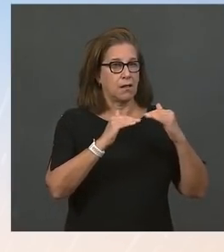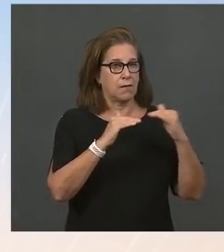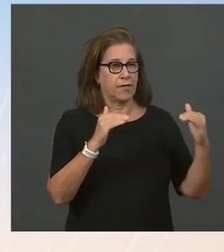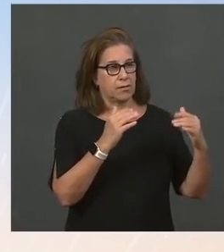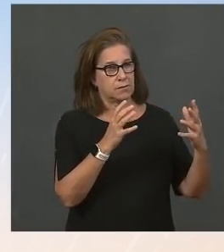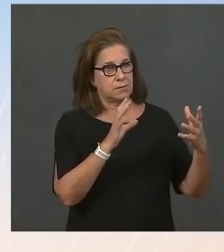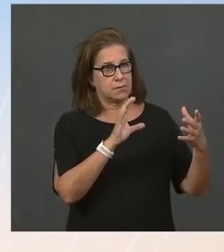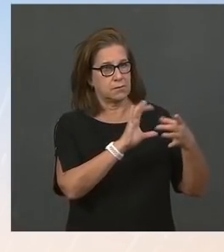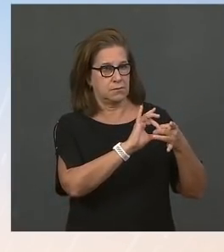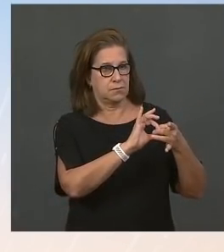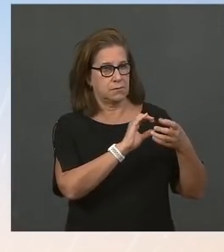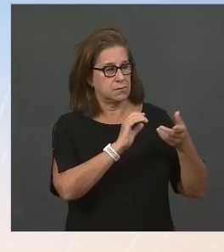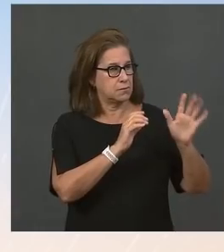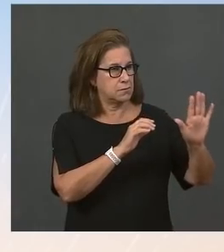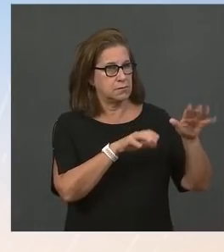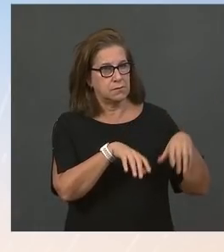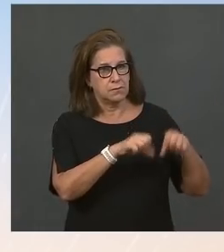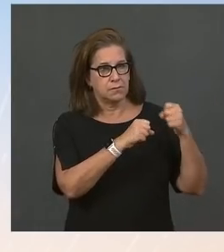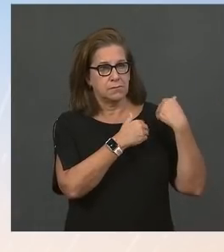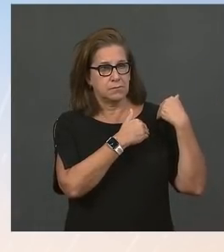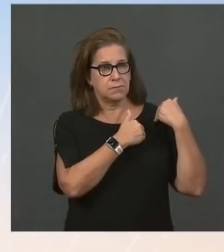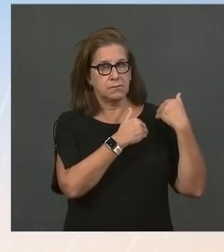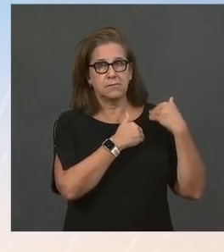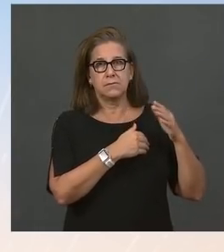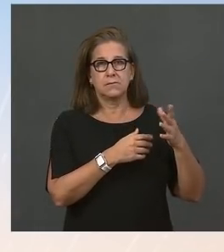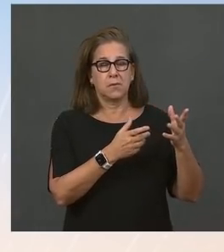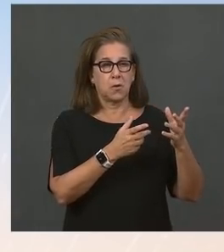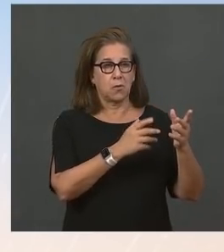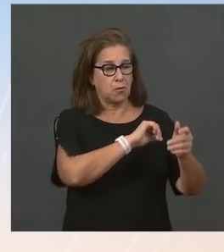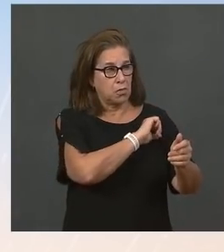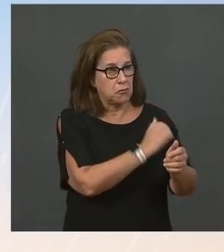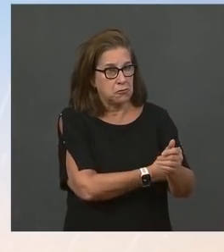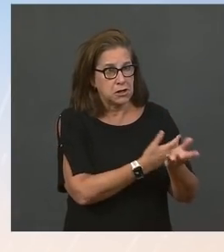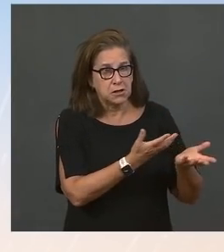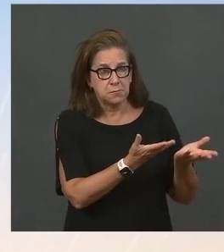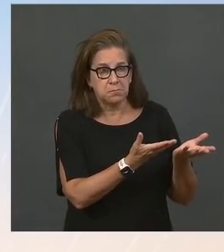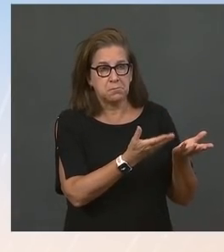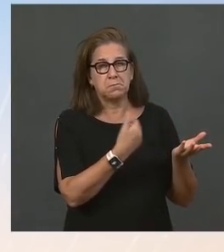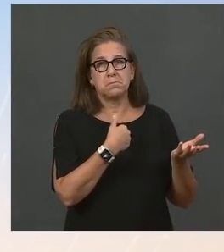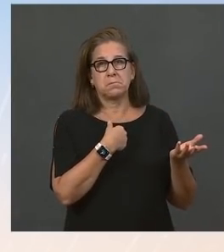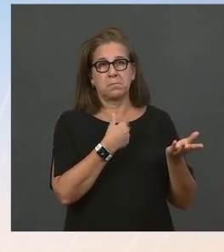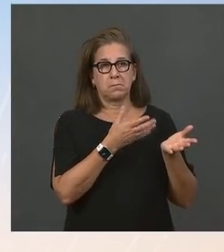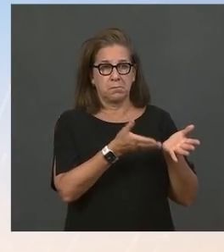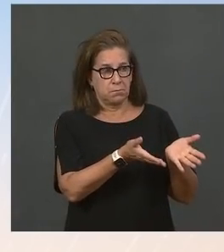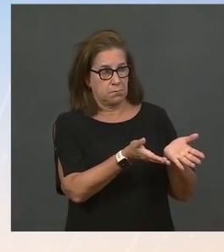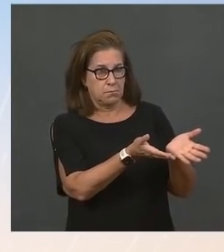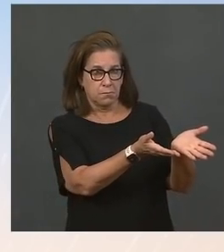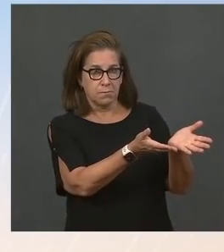And we're not actively asking them to do that, and we're not actively pursuing the use of the National Guard on a federal level.